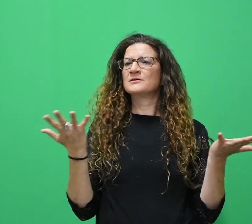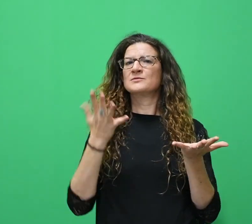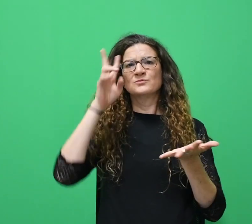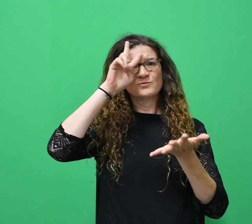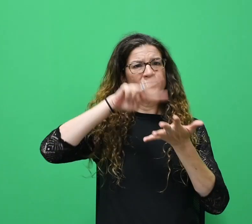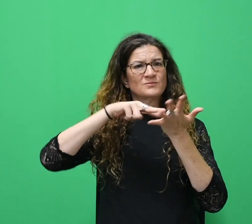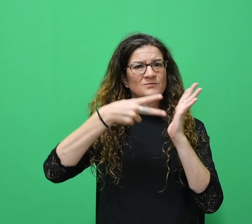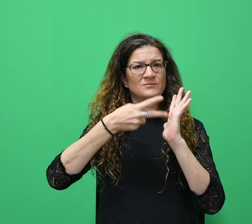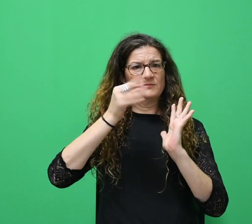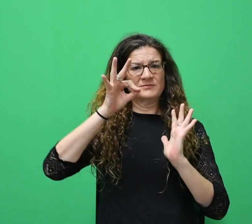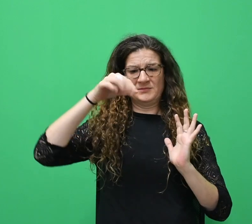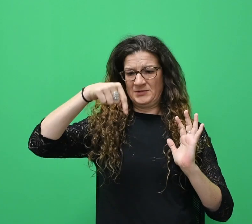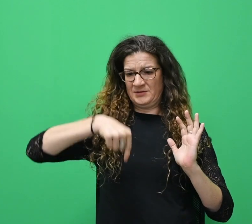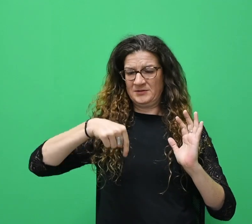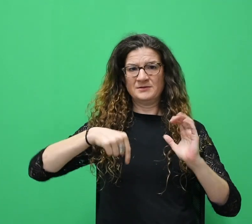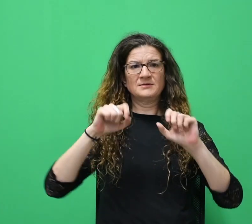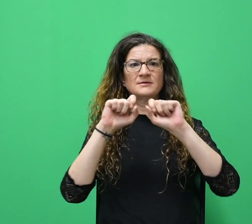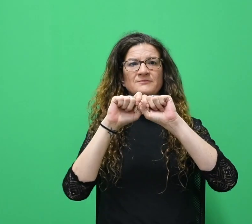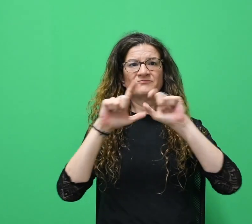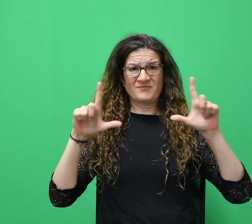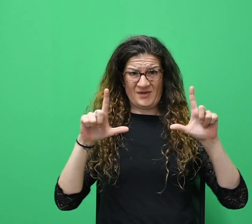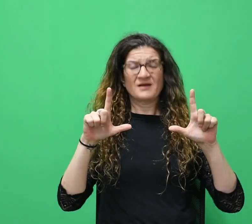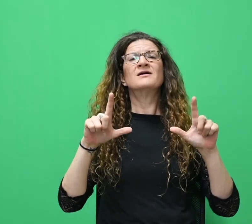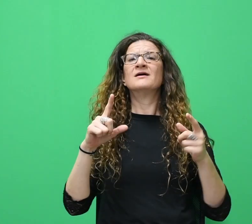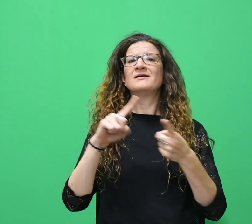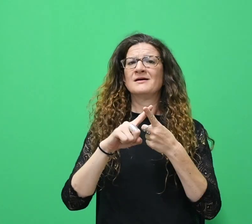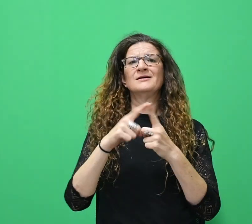The purpose of this vlog is to